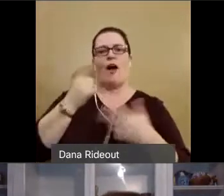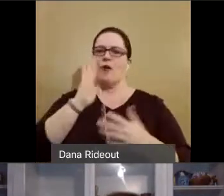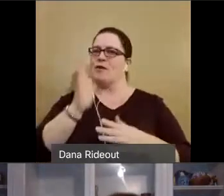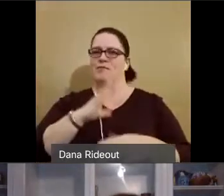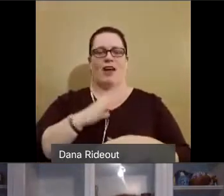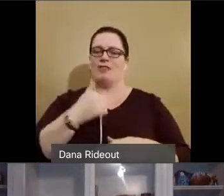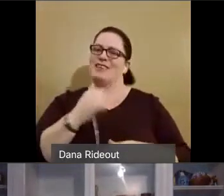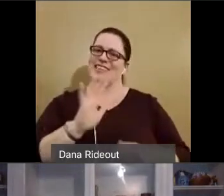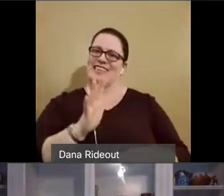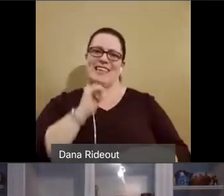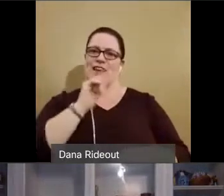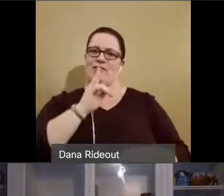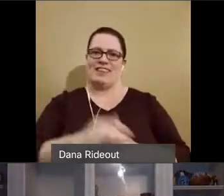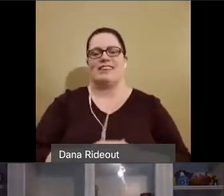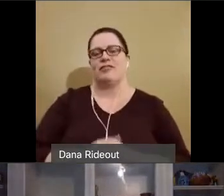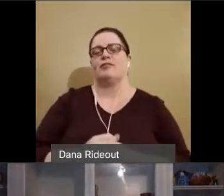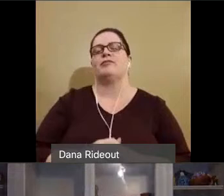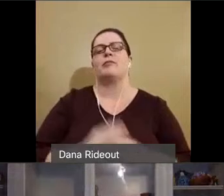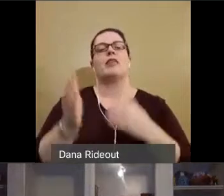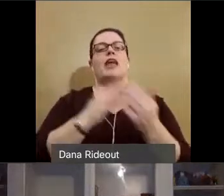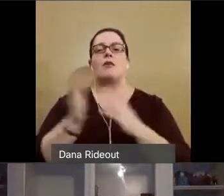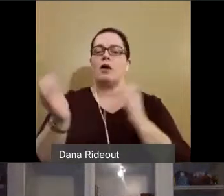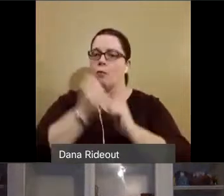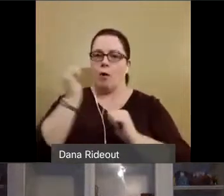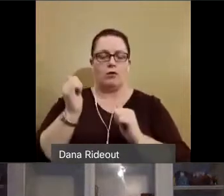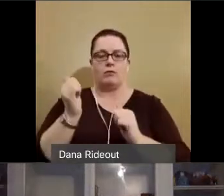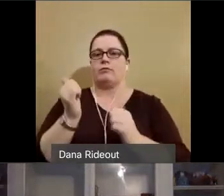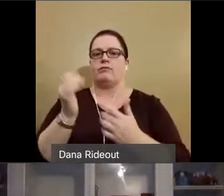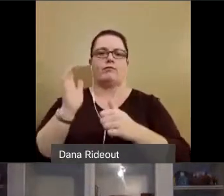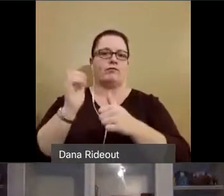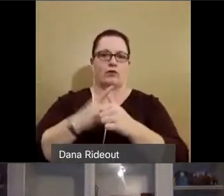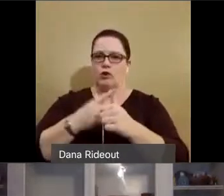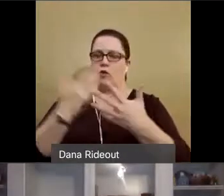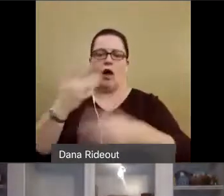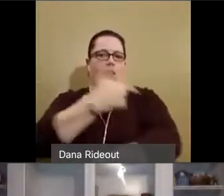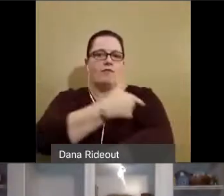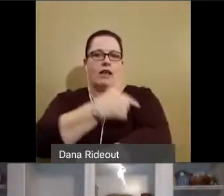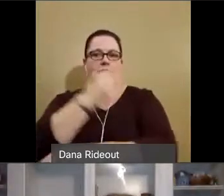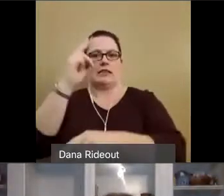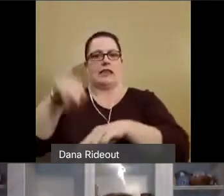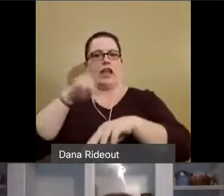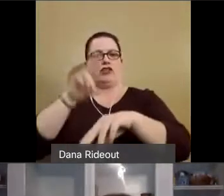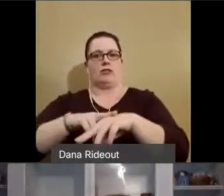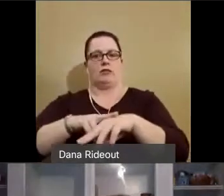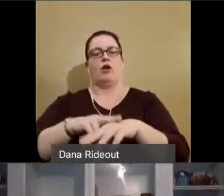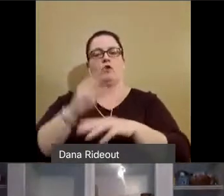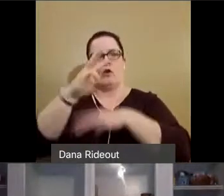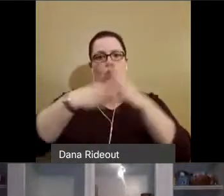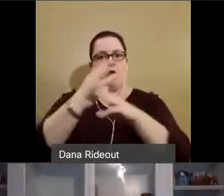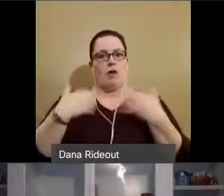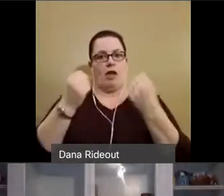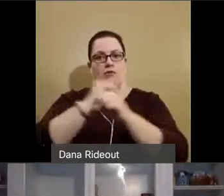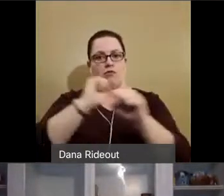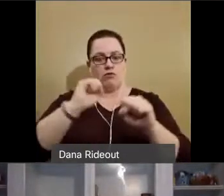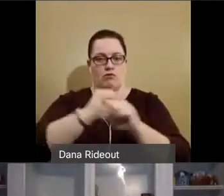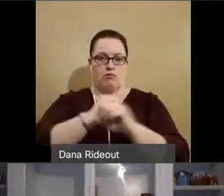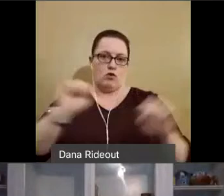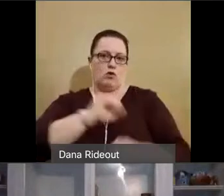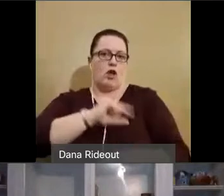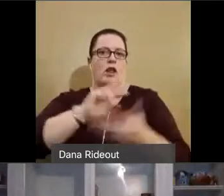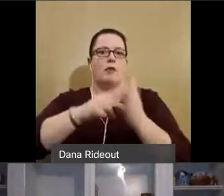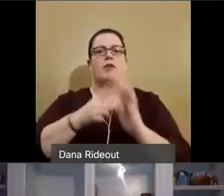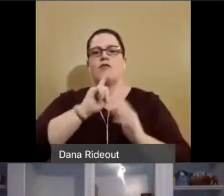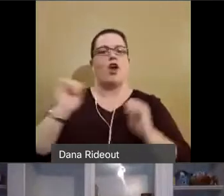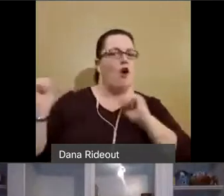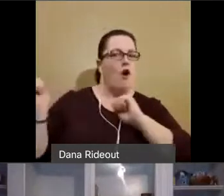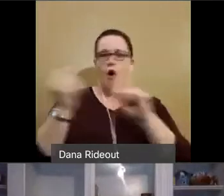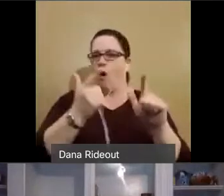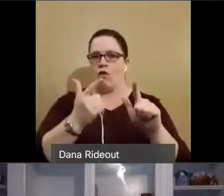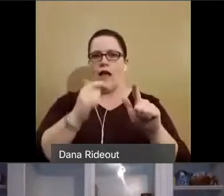The most obvious is vaccine nationalism. So, global health security is predicated on the idea of collective security is not about states protecting their own interests.